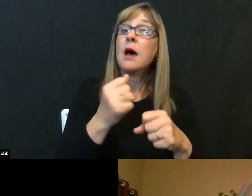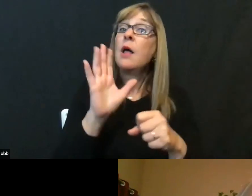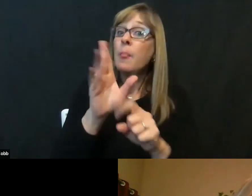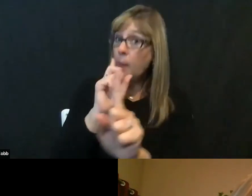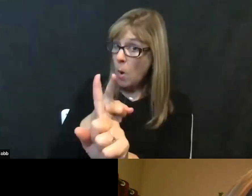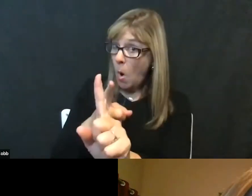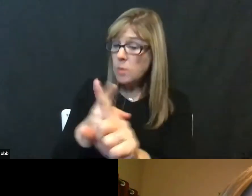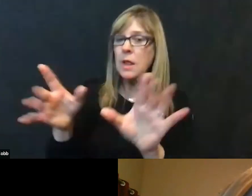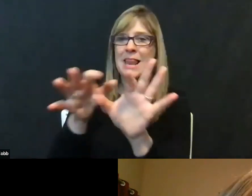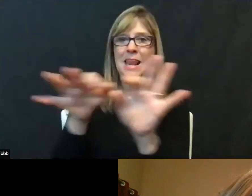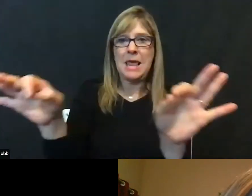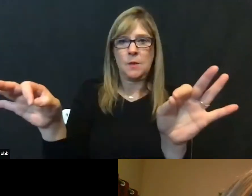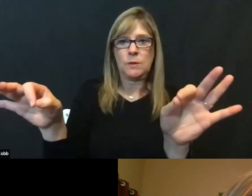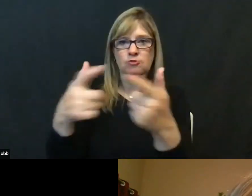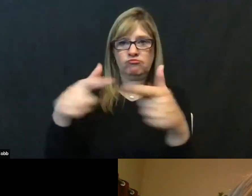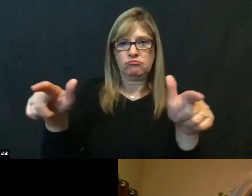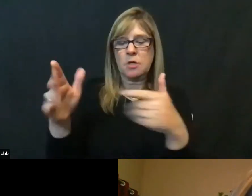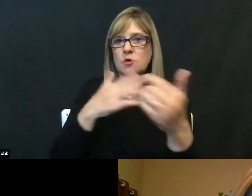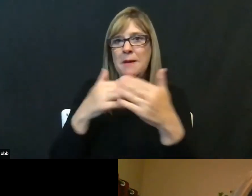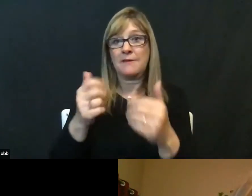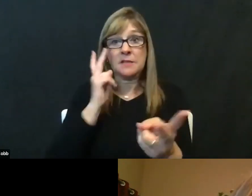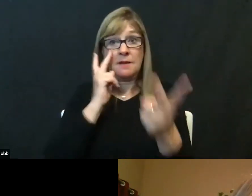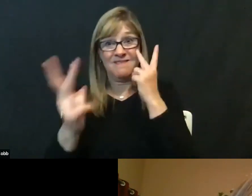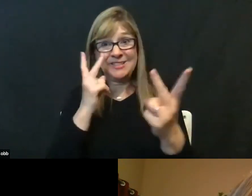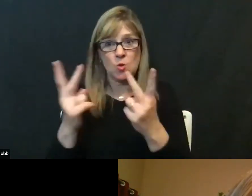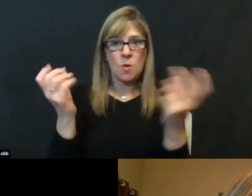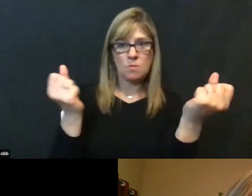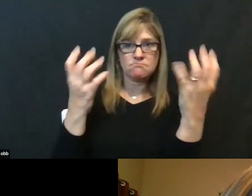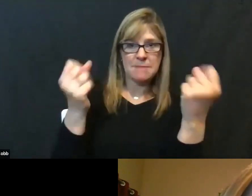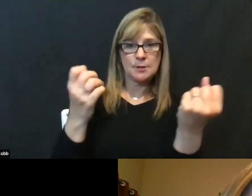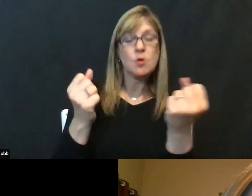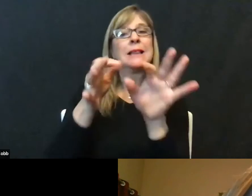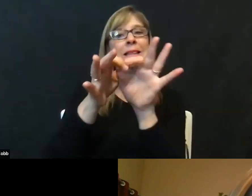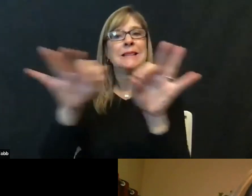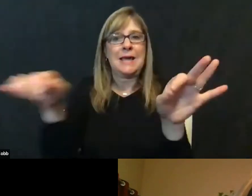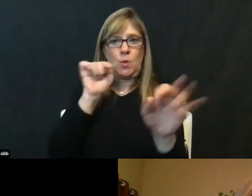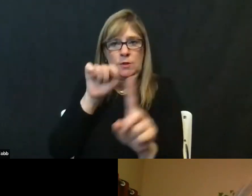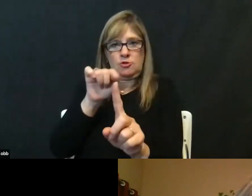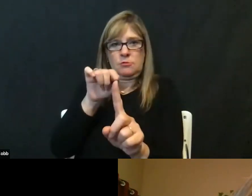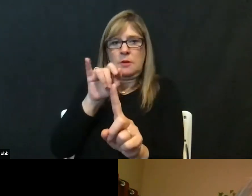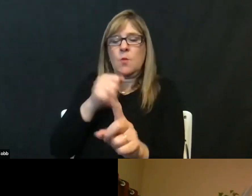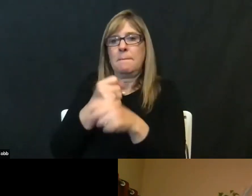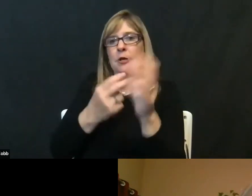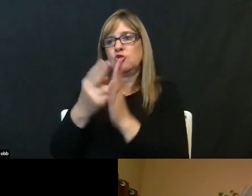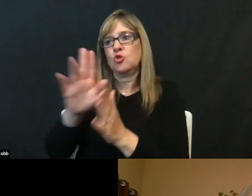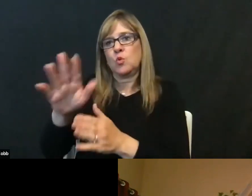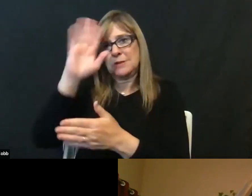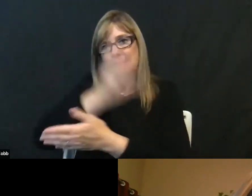Whether it's manual language or whether it's a spoken and listening language, we wanna make sure that your son is getting language.